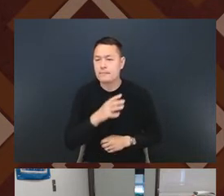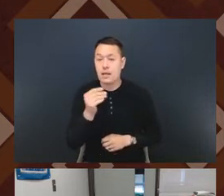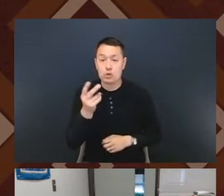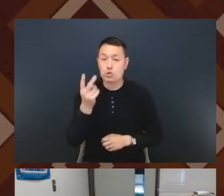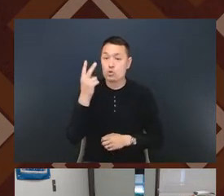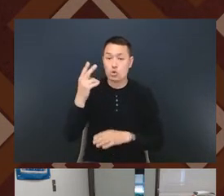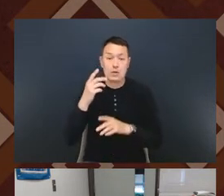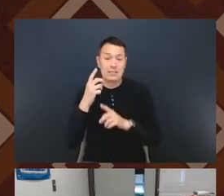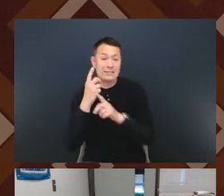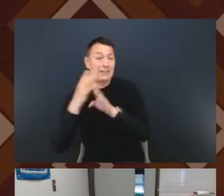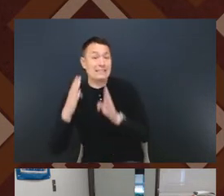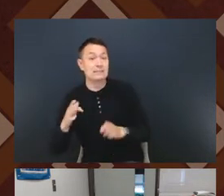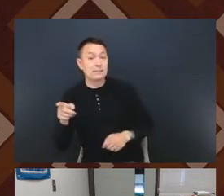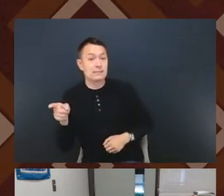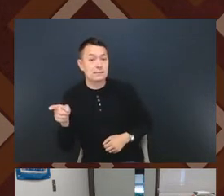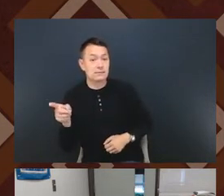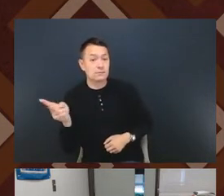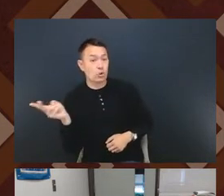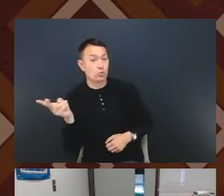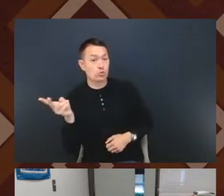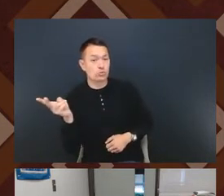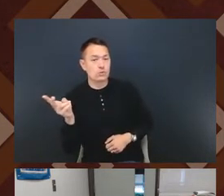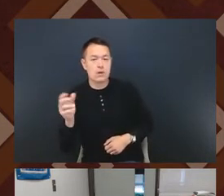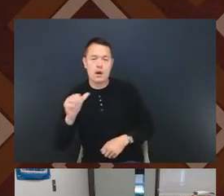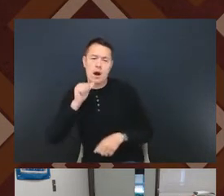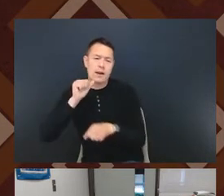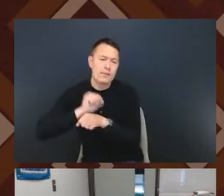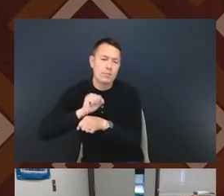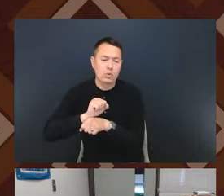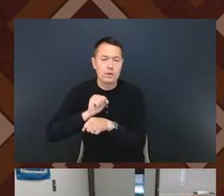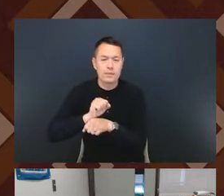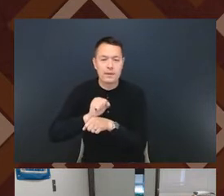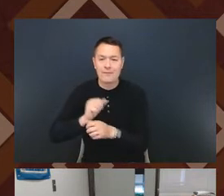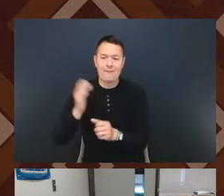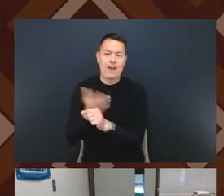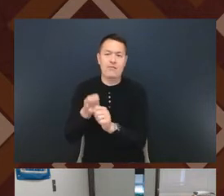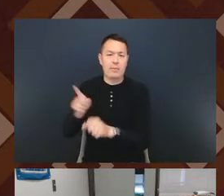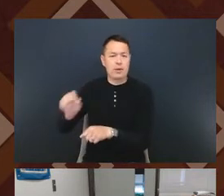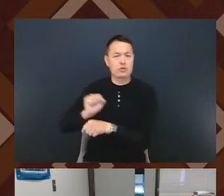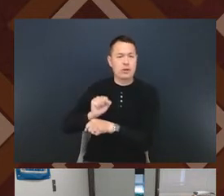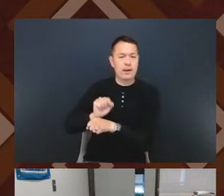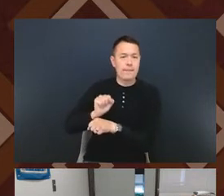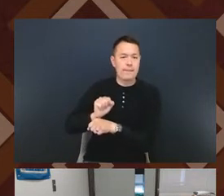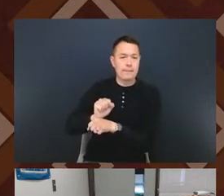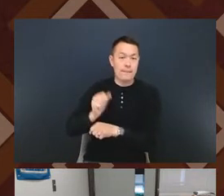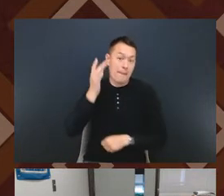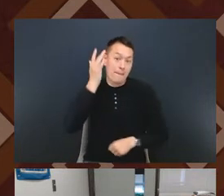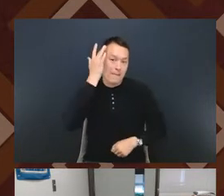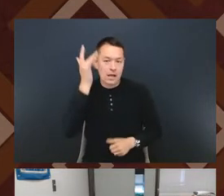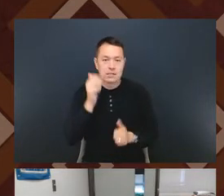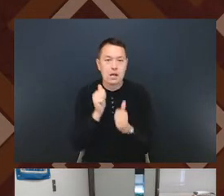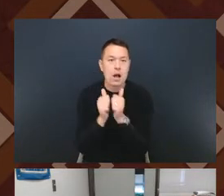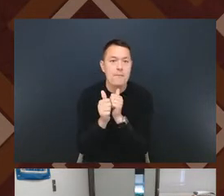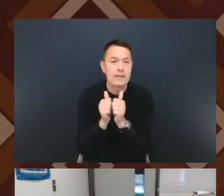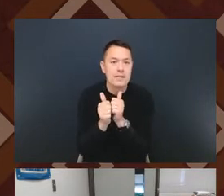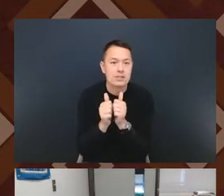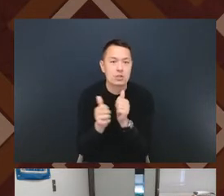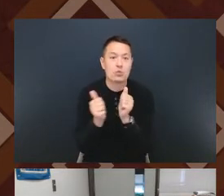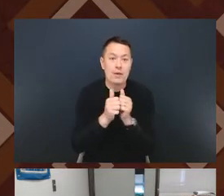Were were unemployed, fired from their jobs because of the competition with the Japanese automakers.